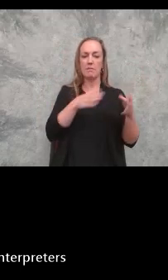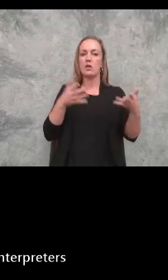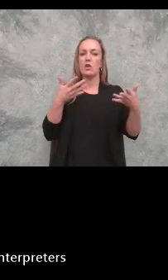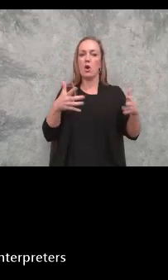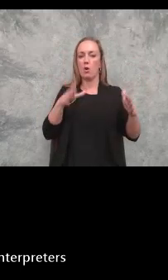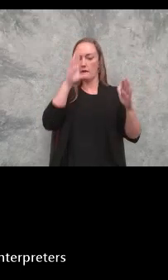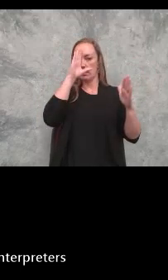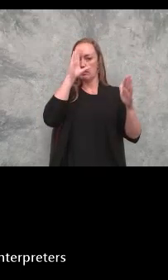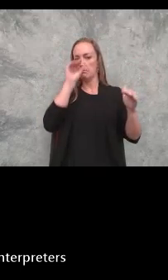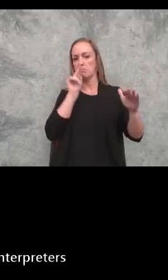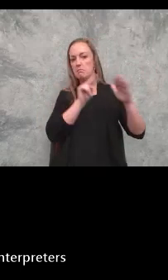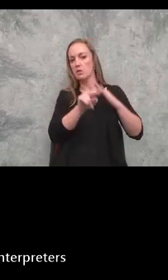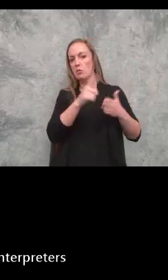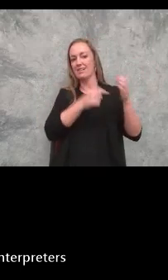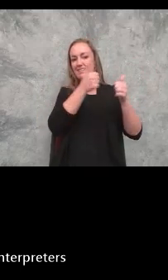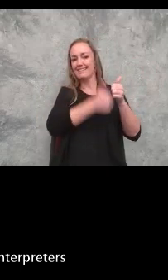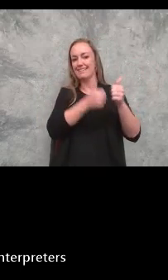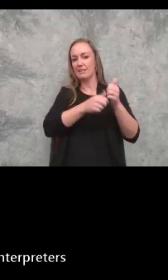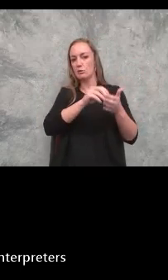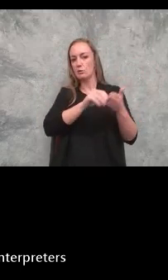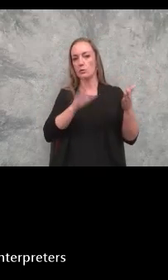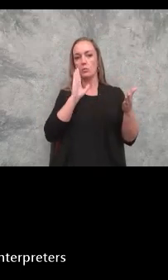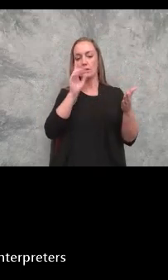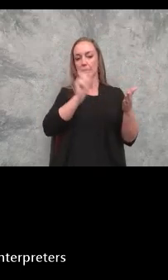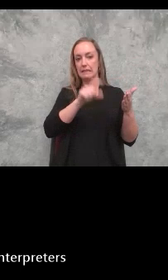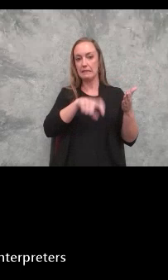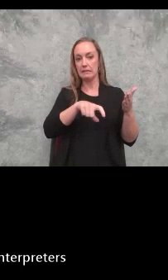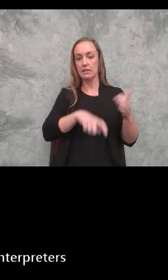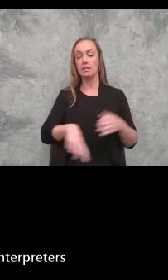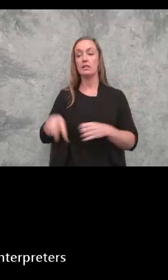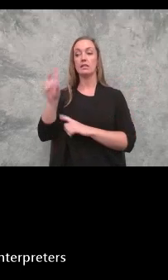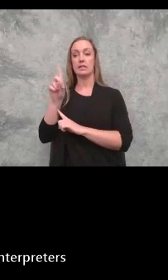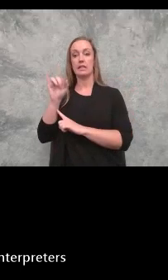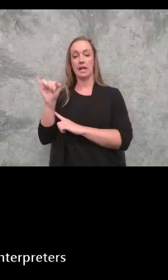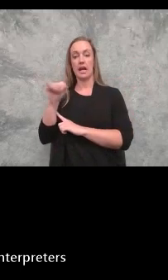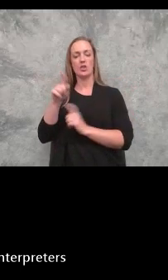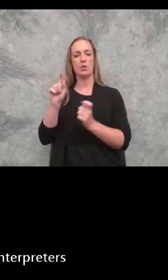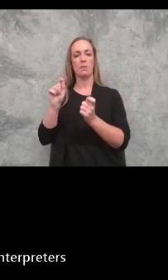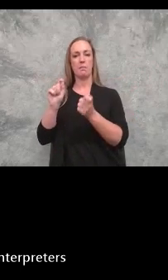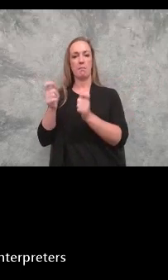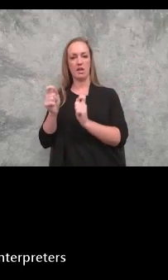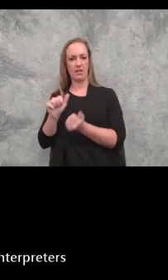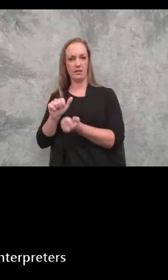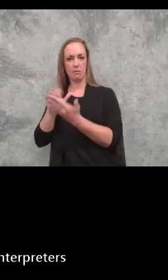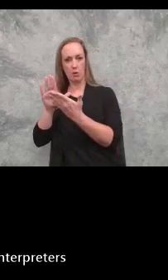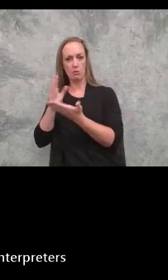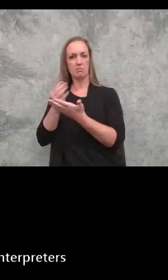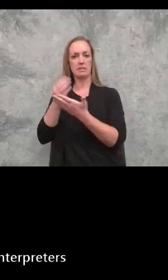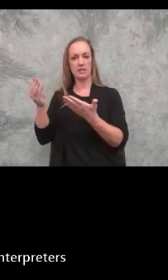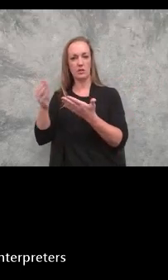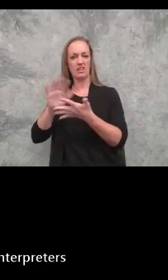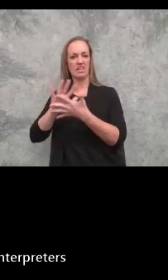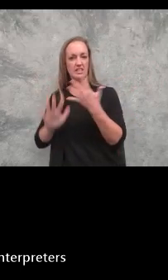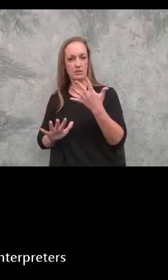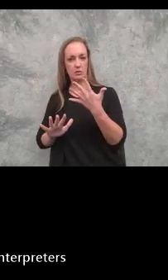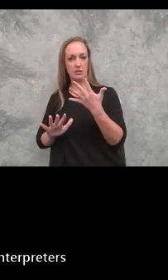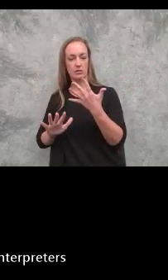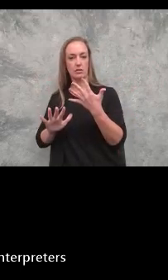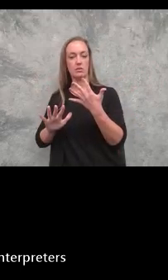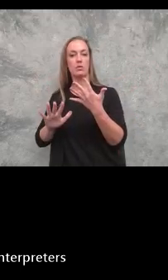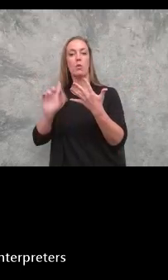will need. With DI you modify the approach, the materials, etc. in response to each